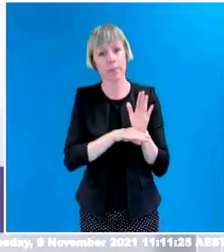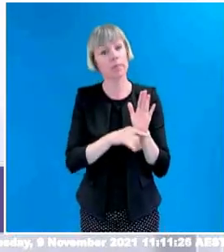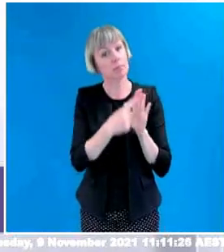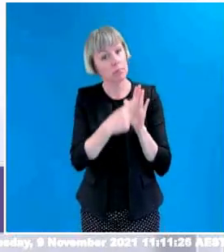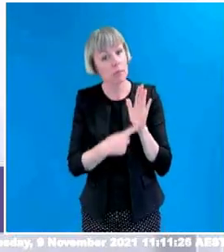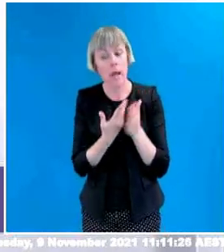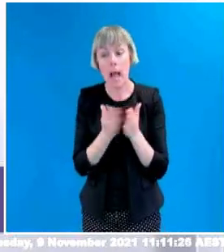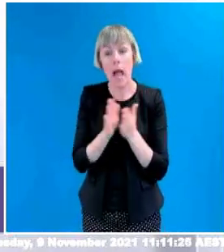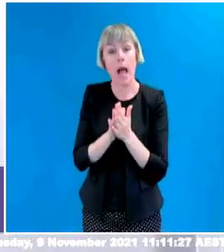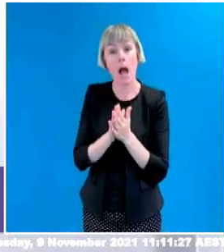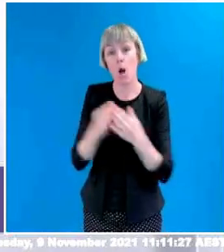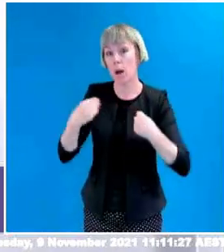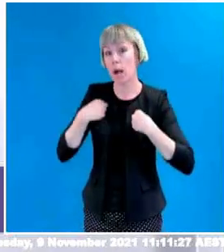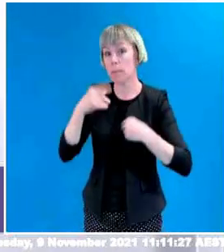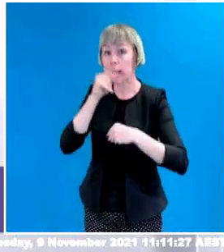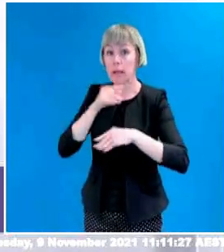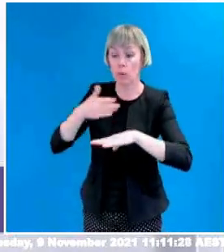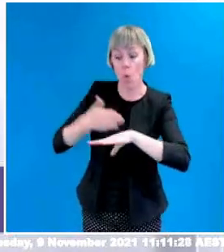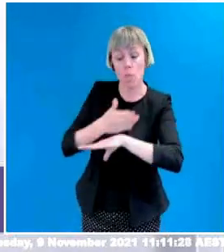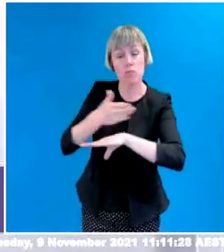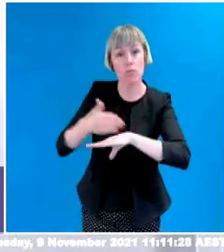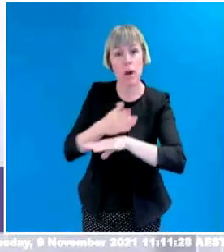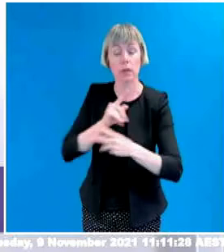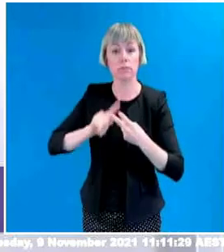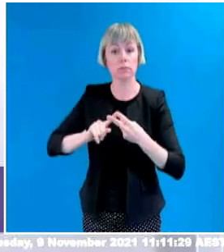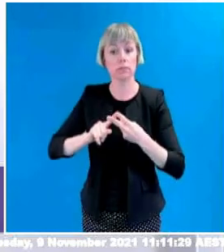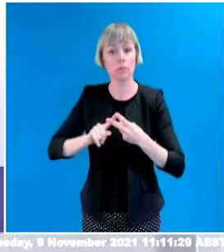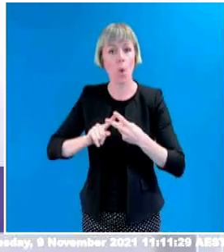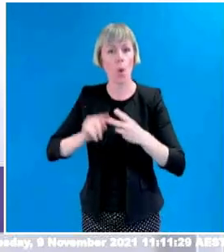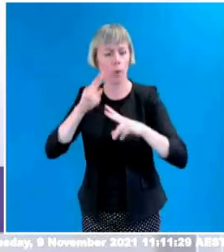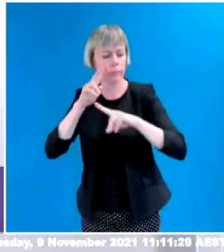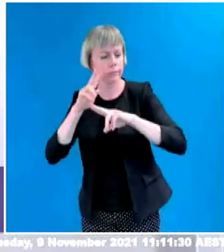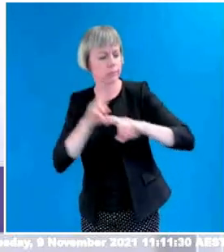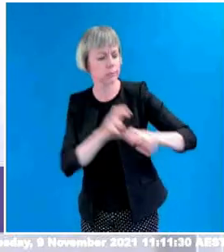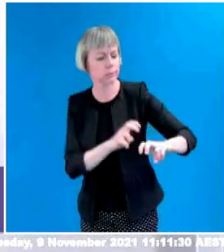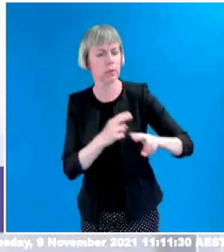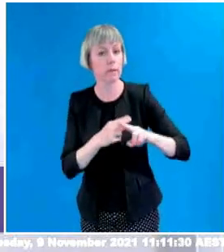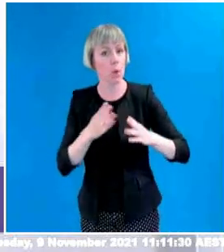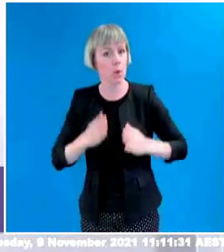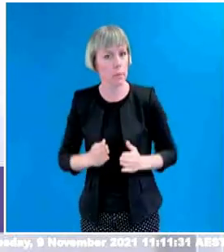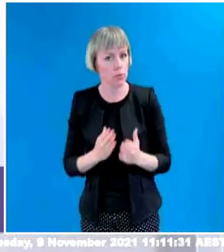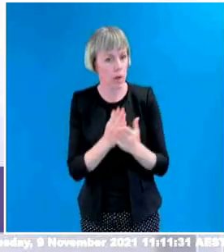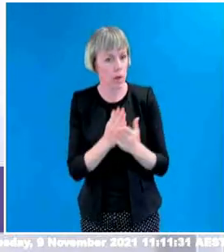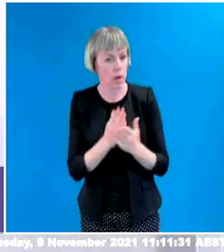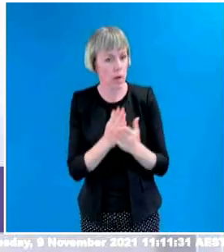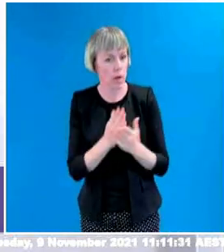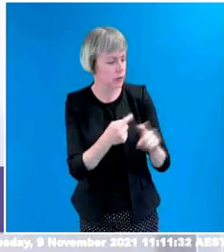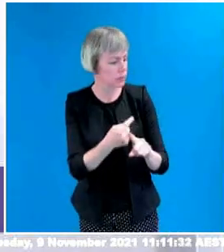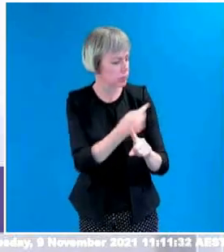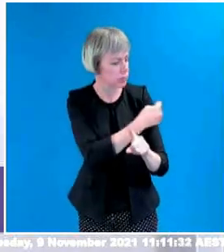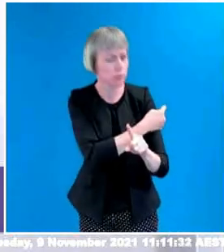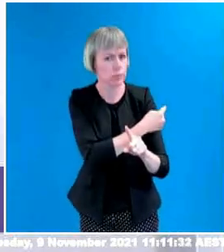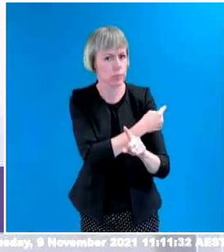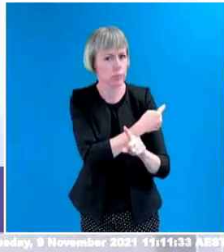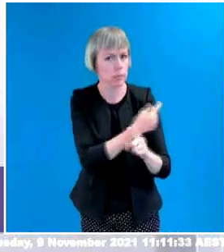how companies might conduct human rights due diligence, in that they might understand and work out a way to understand which rights are most